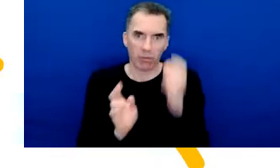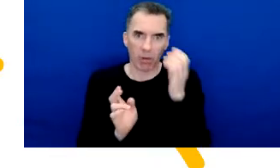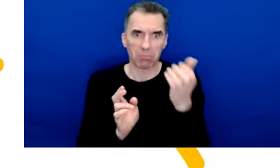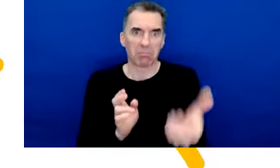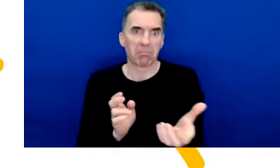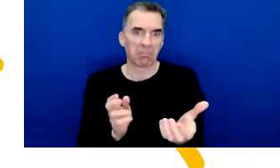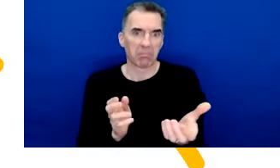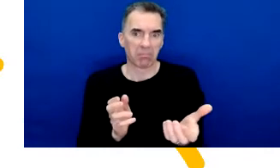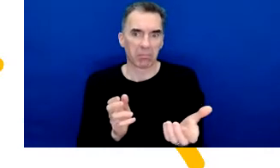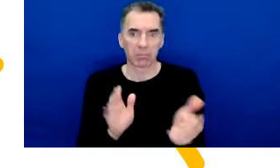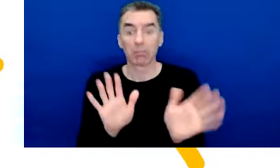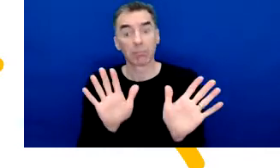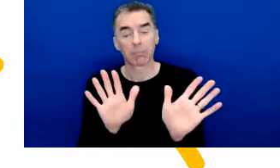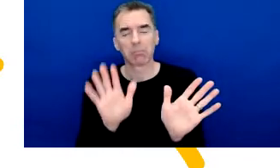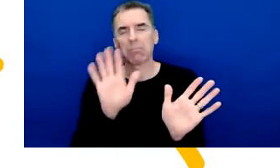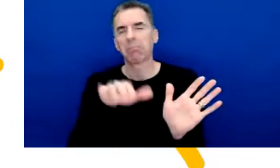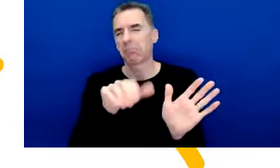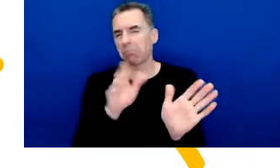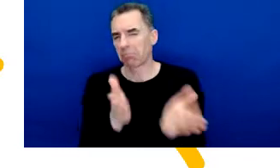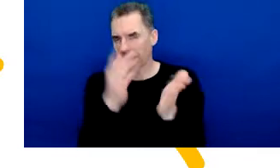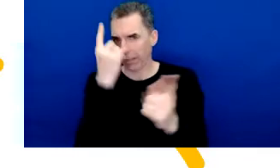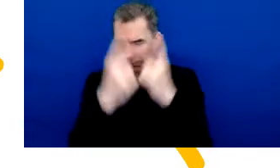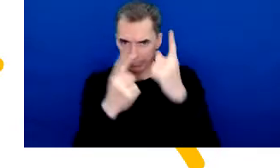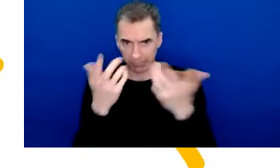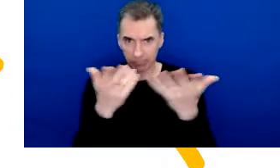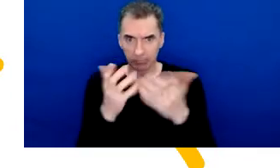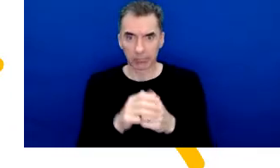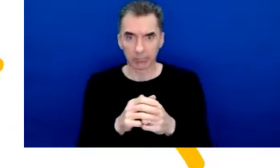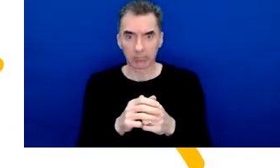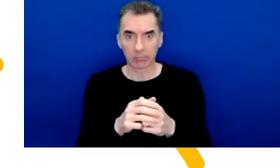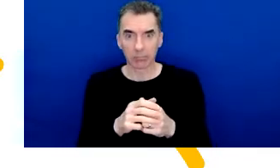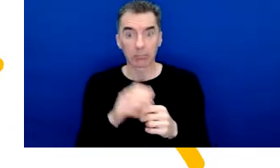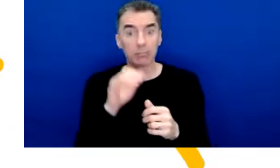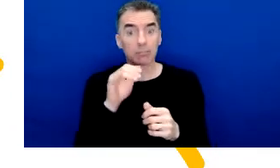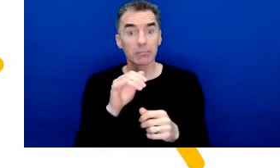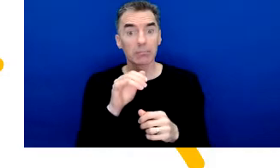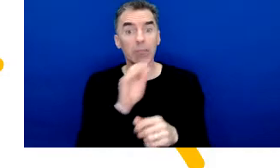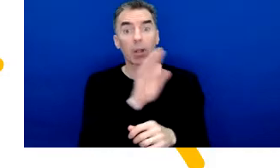I would have you consider this. It is their learning environment